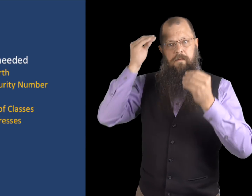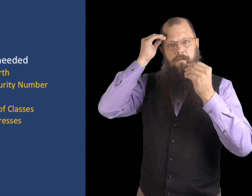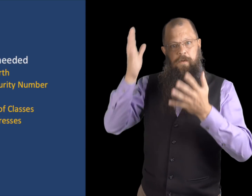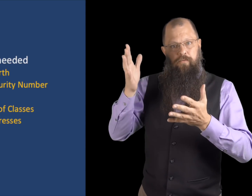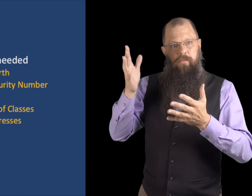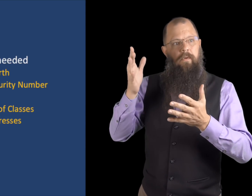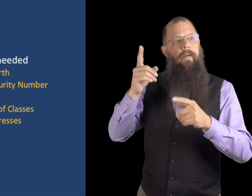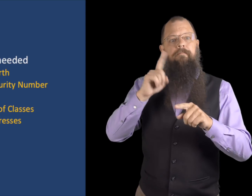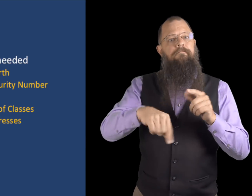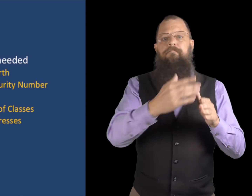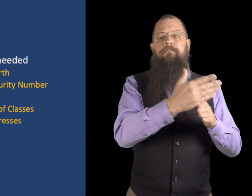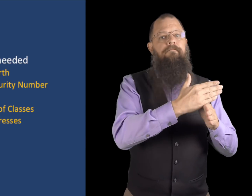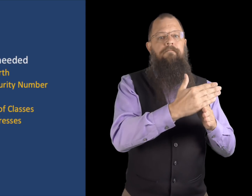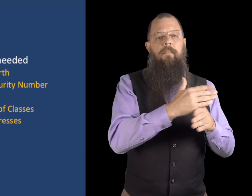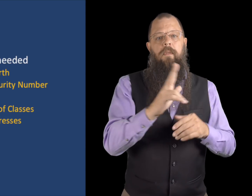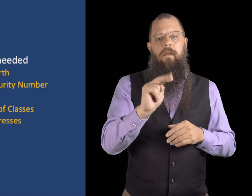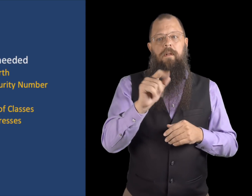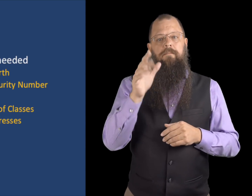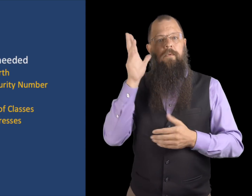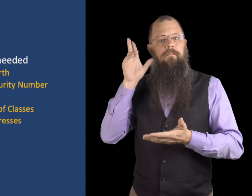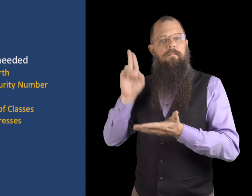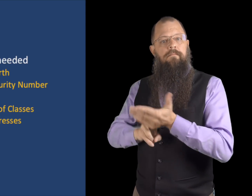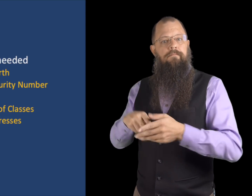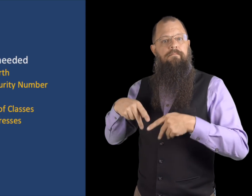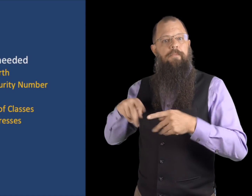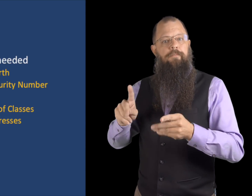schedule, email address, and other information.